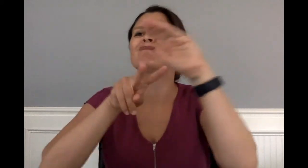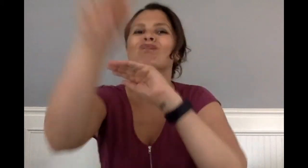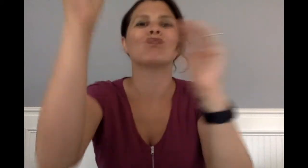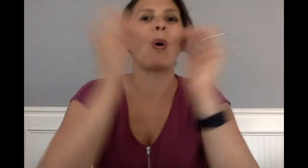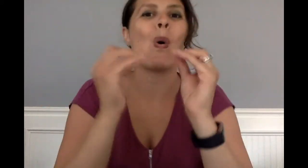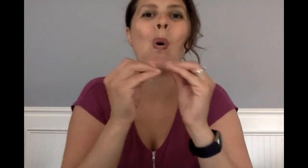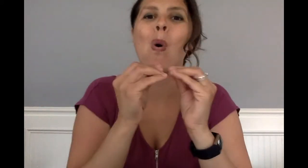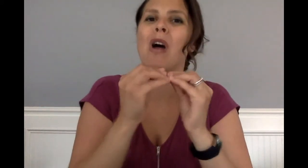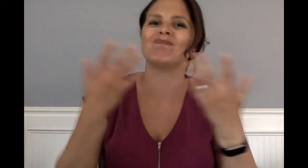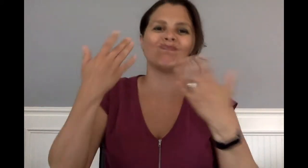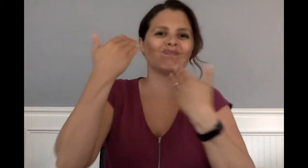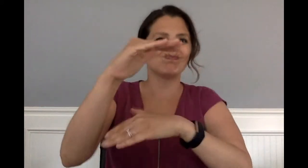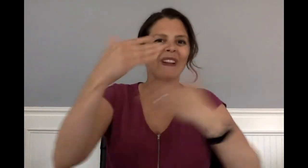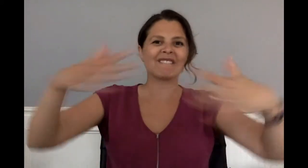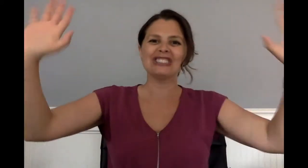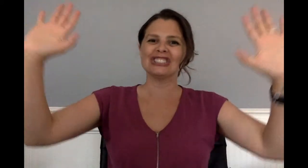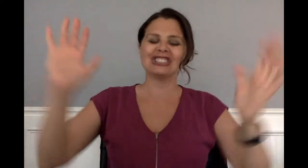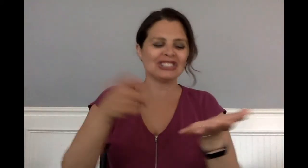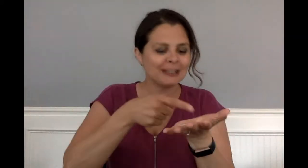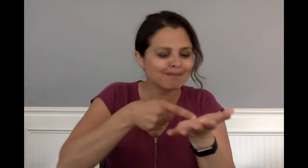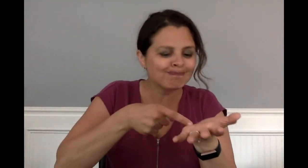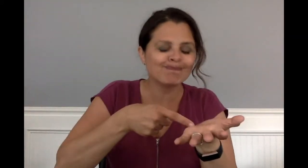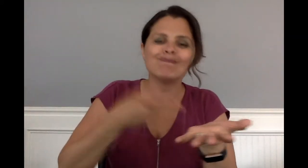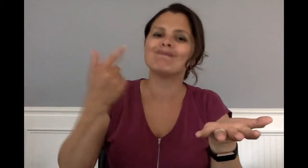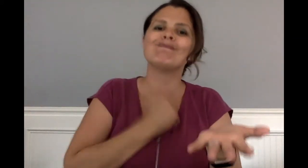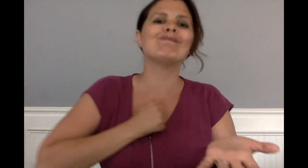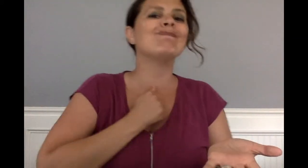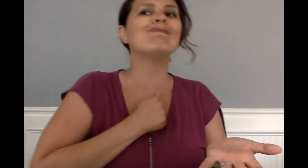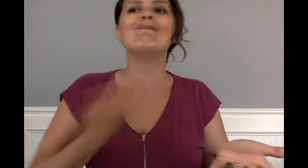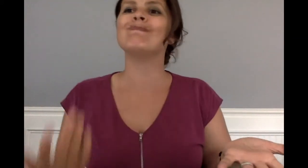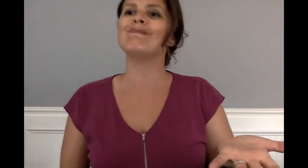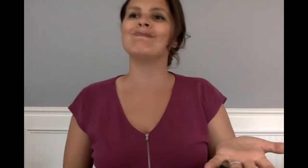After that, I can’t see what happens.”